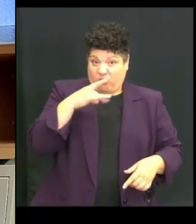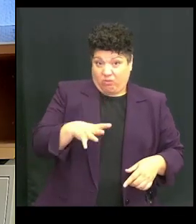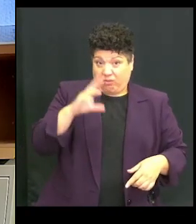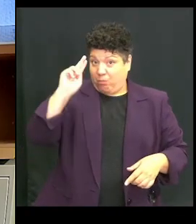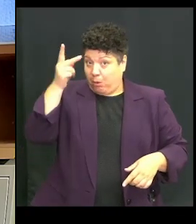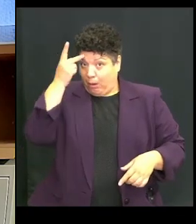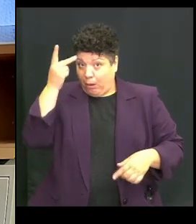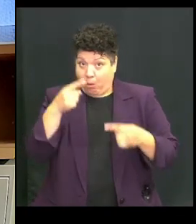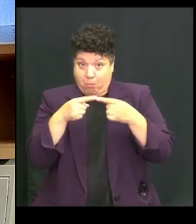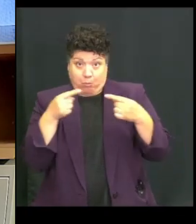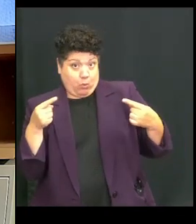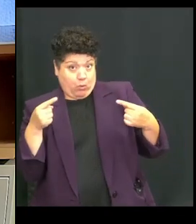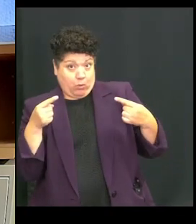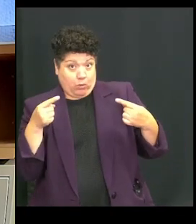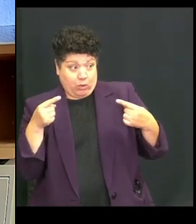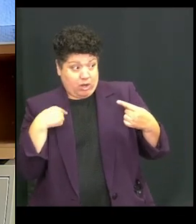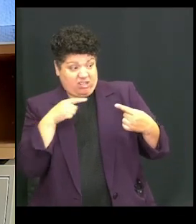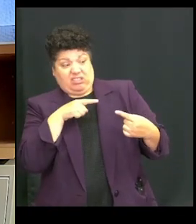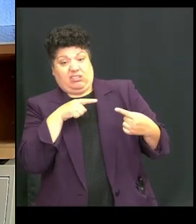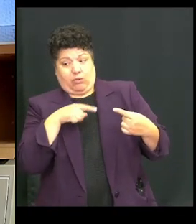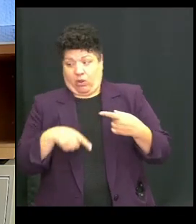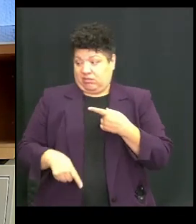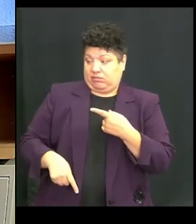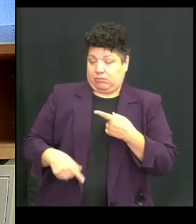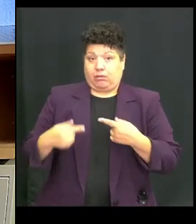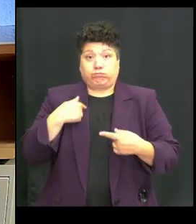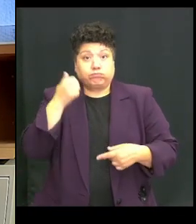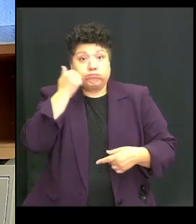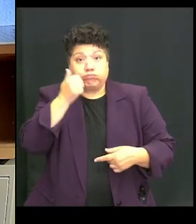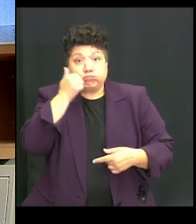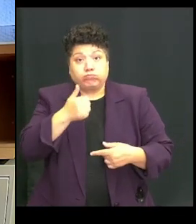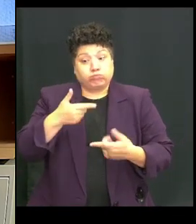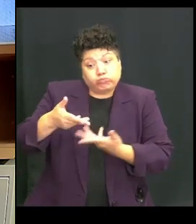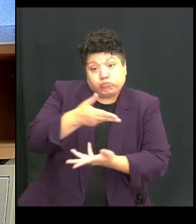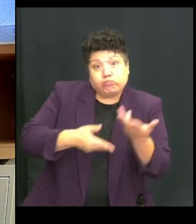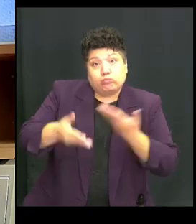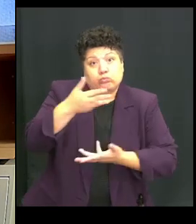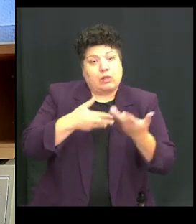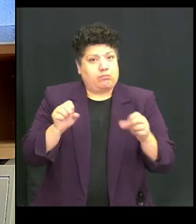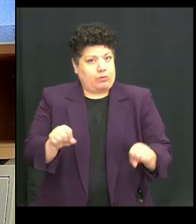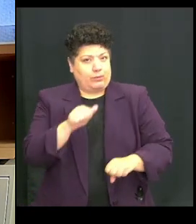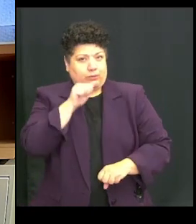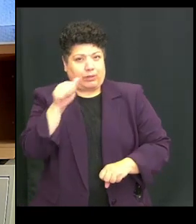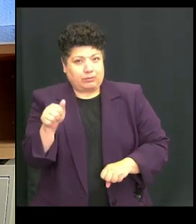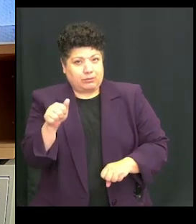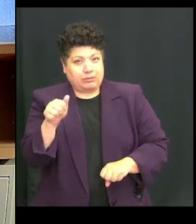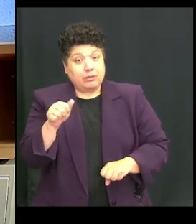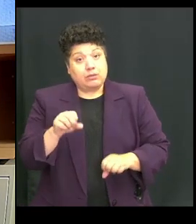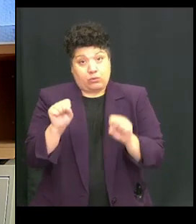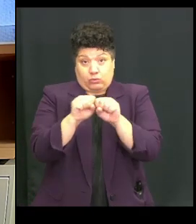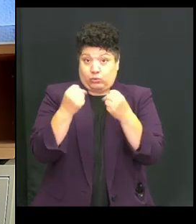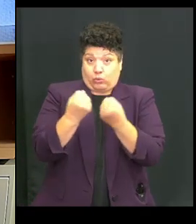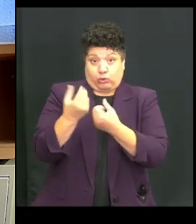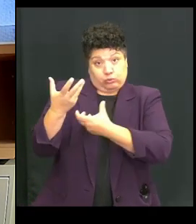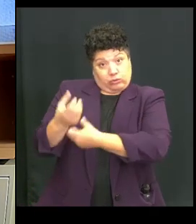you're just not going to be likely to engage with them in your day-to-day lives. This could undermine social trust and social cohesion,